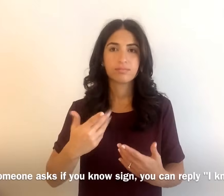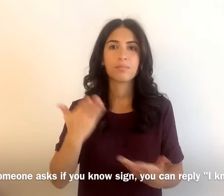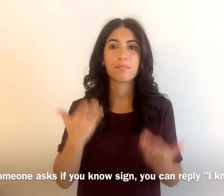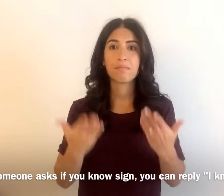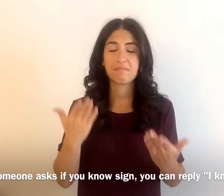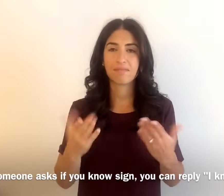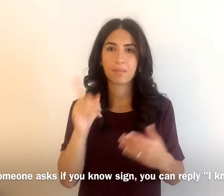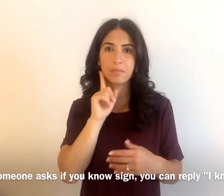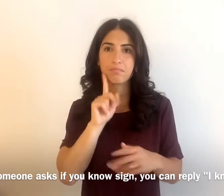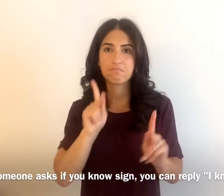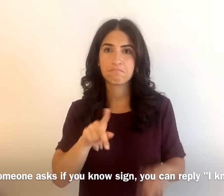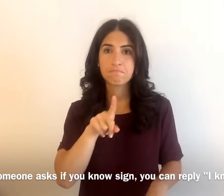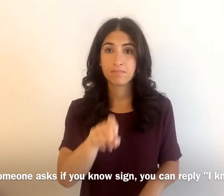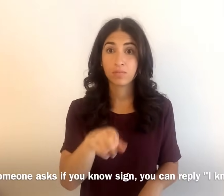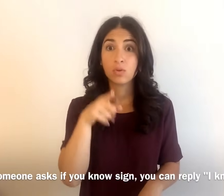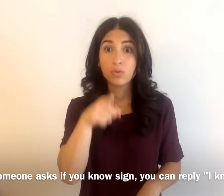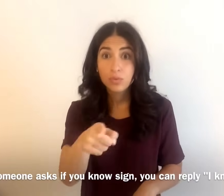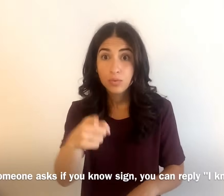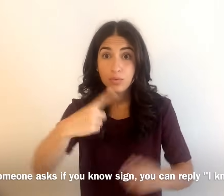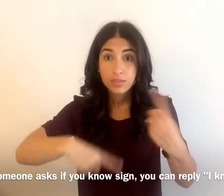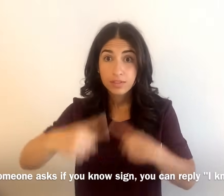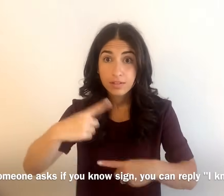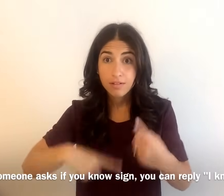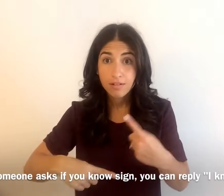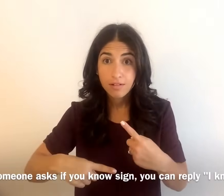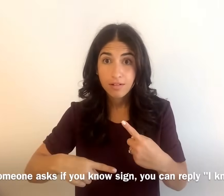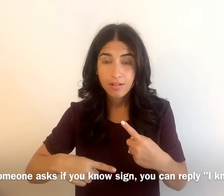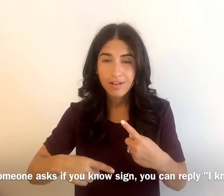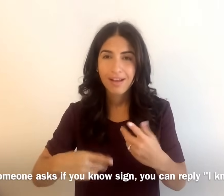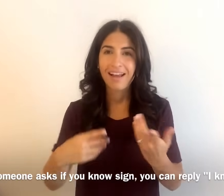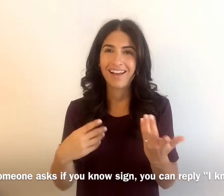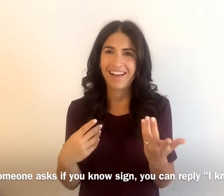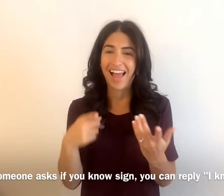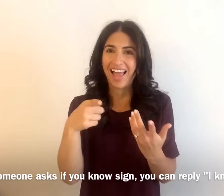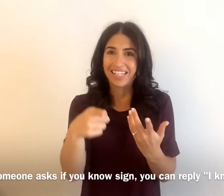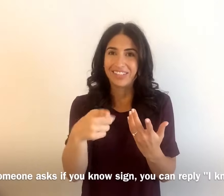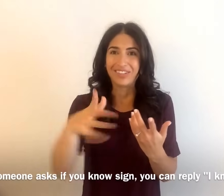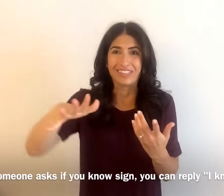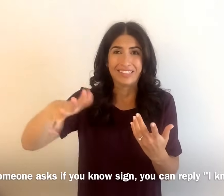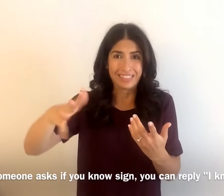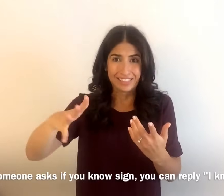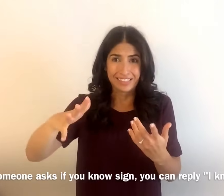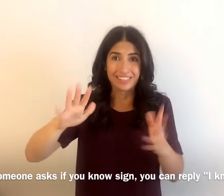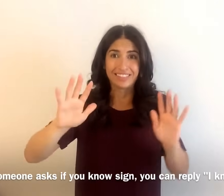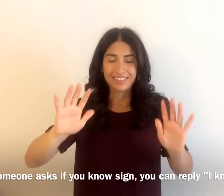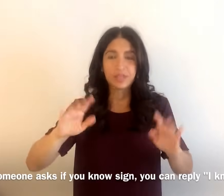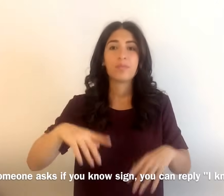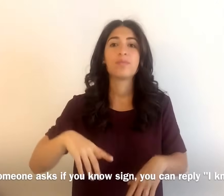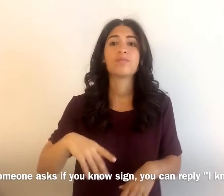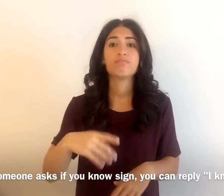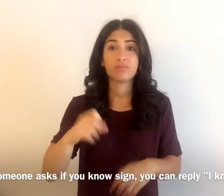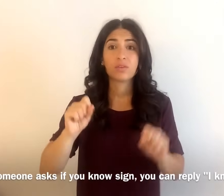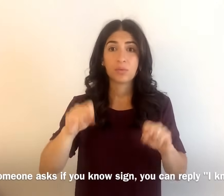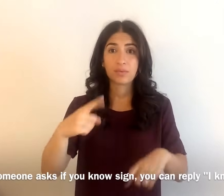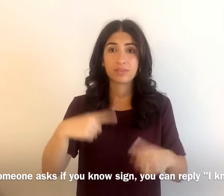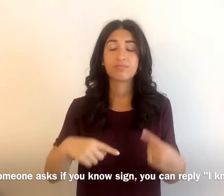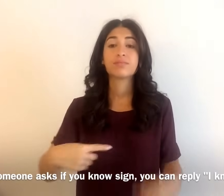so maybe a deaf person asks you: "Do you sign?" and you're so-so, right?